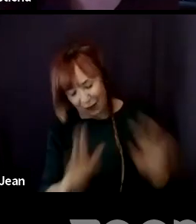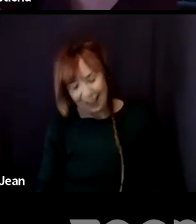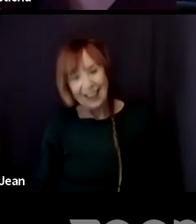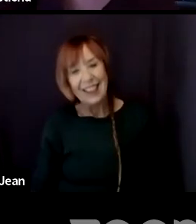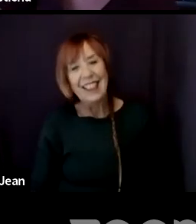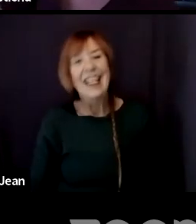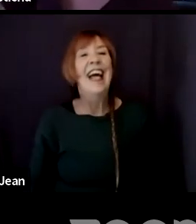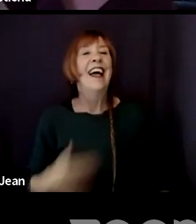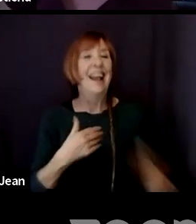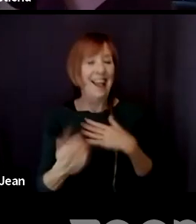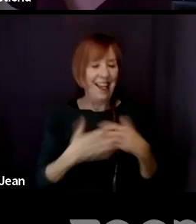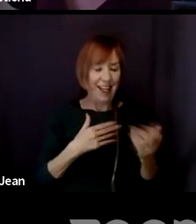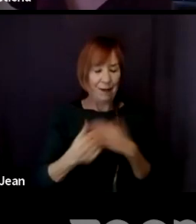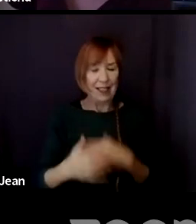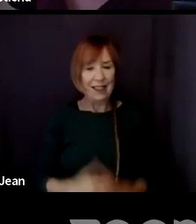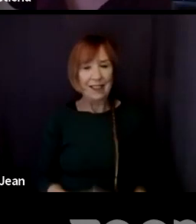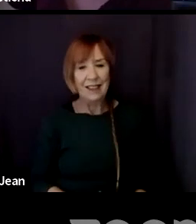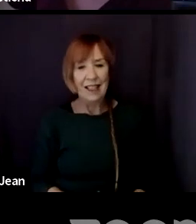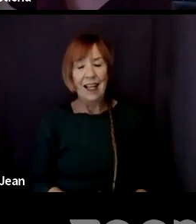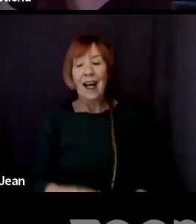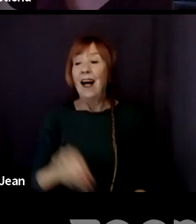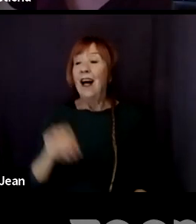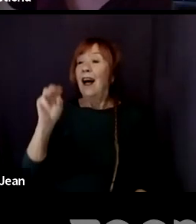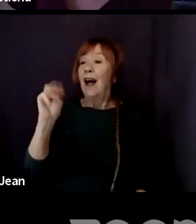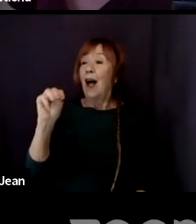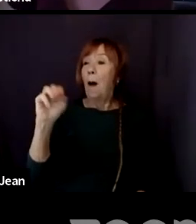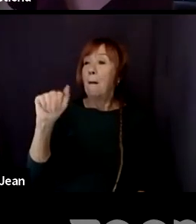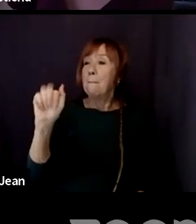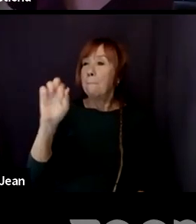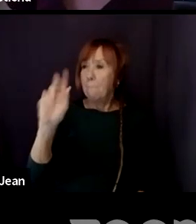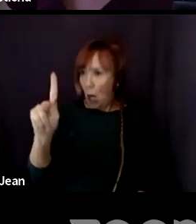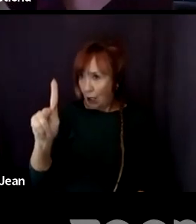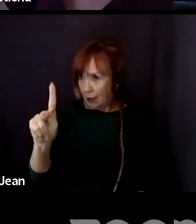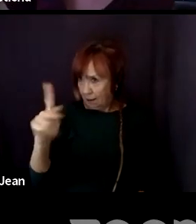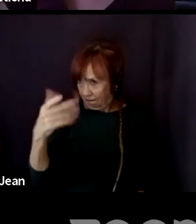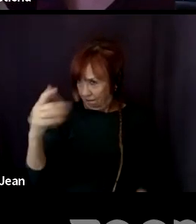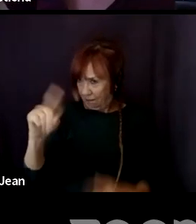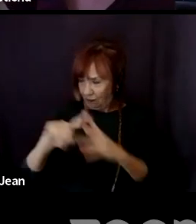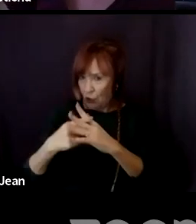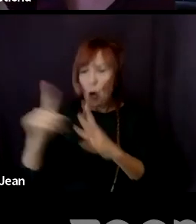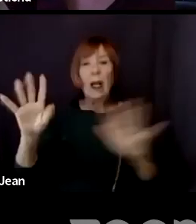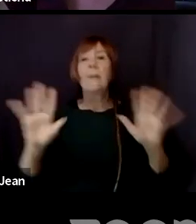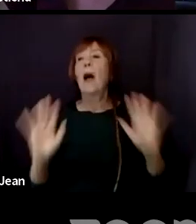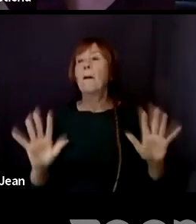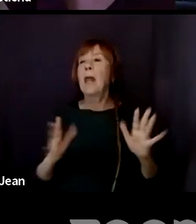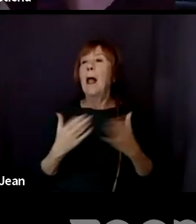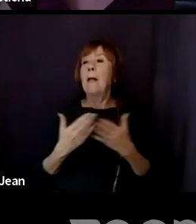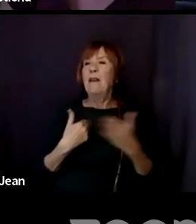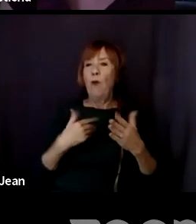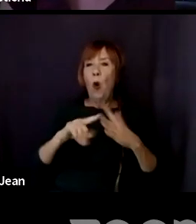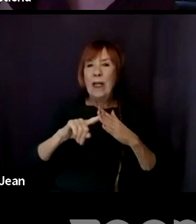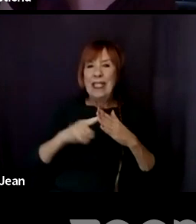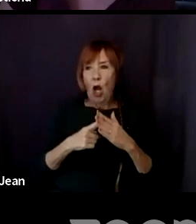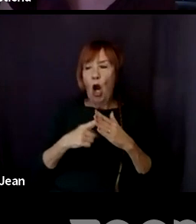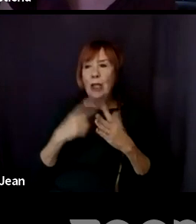Anyway, Marc, why don't you start us off? And before we even start talking about notes,